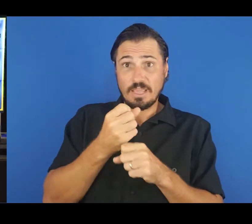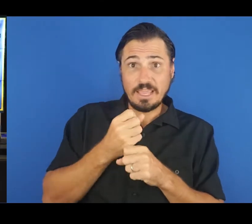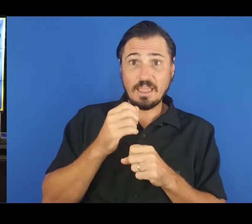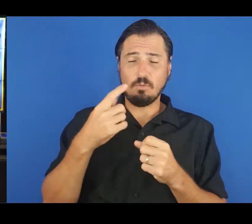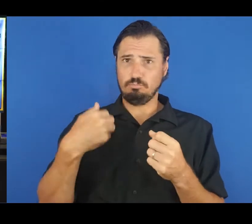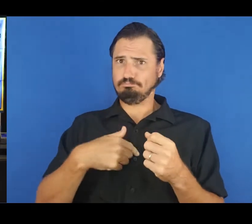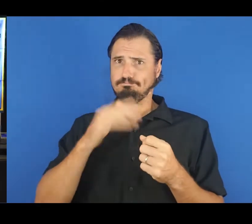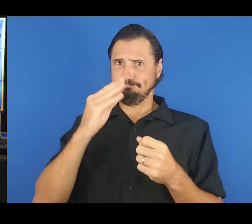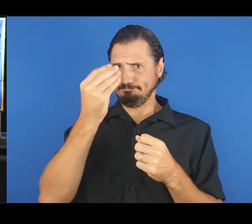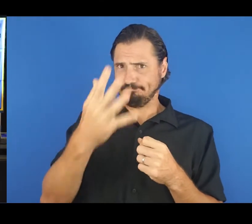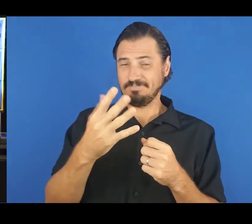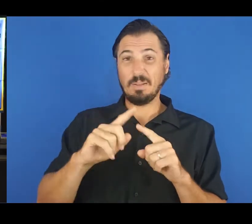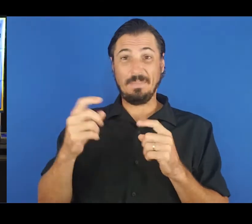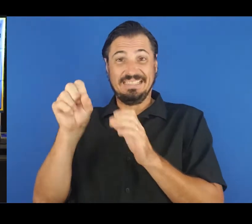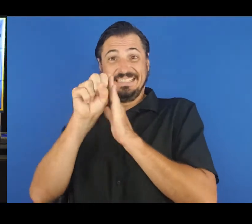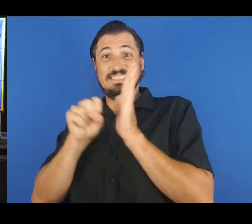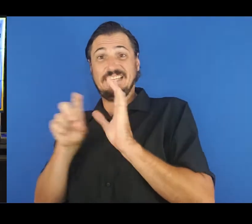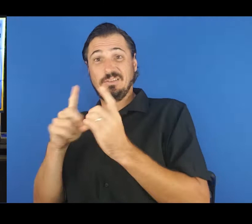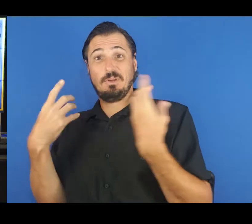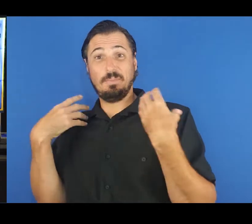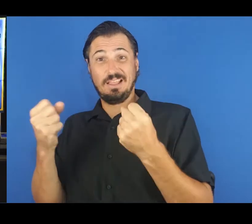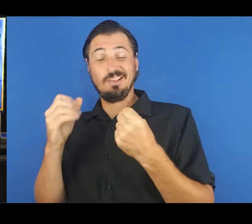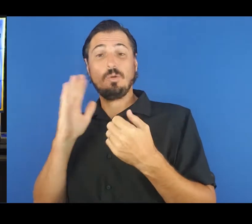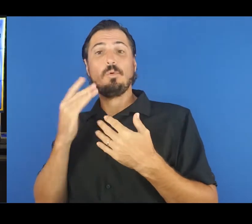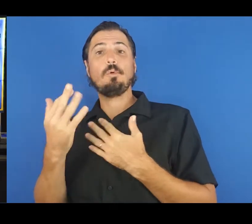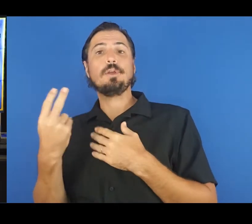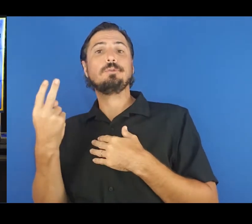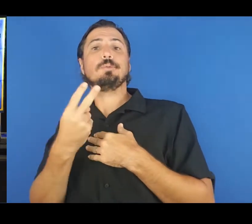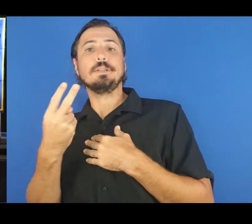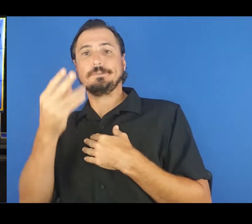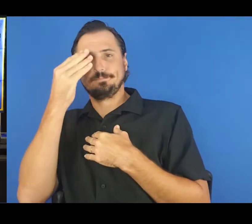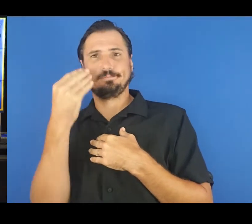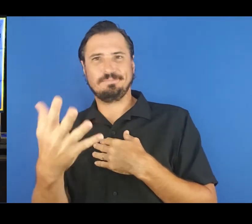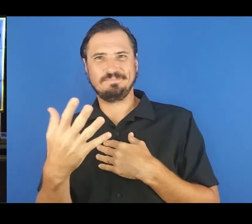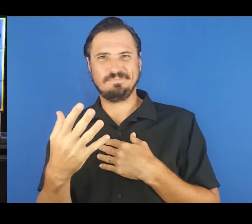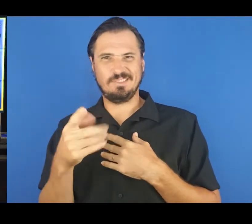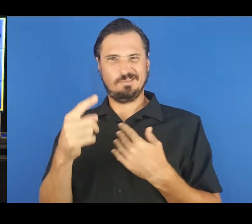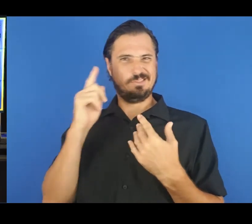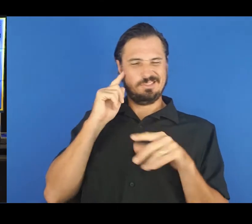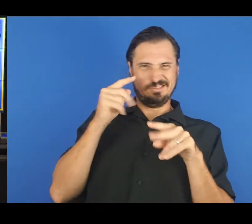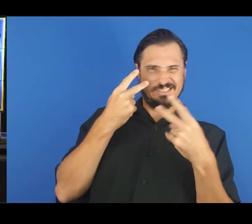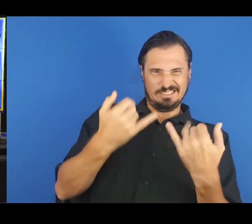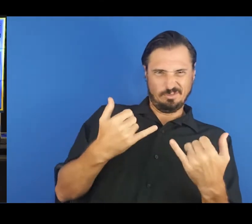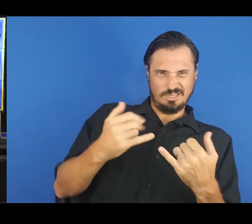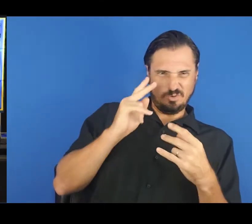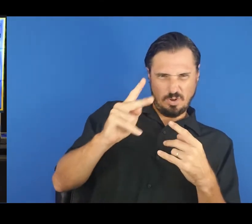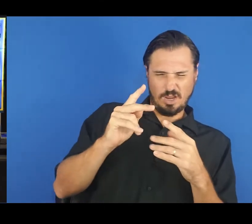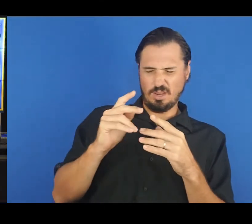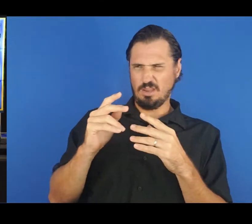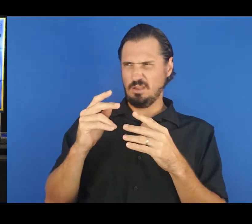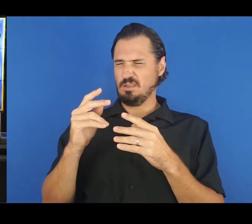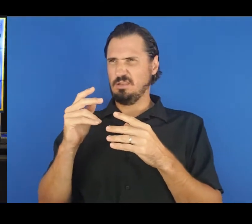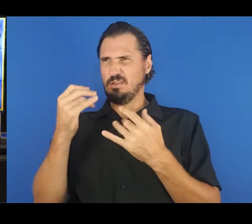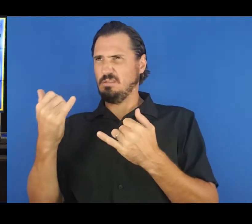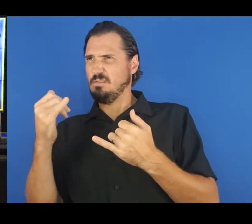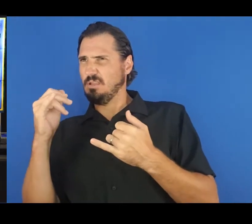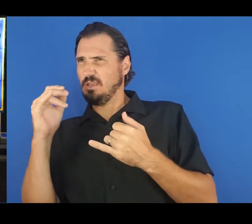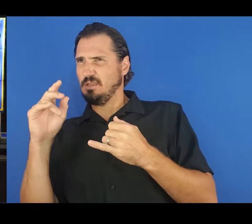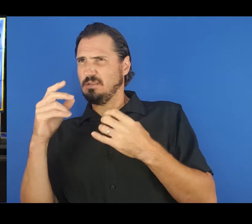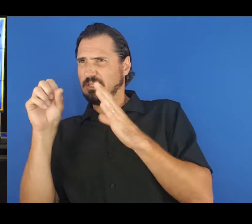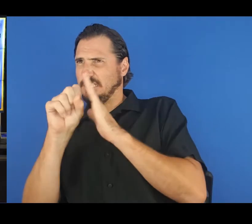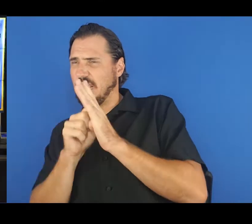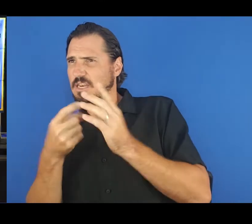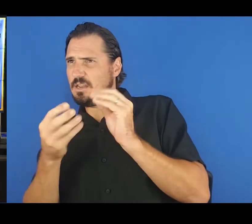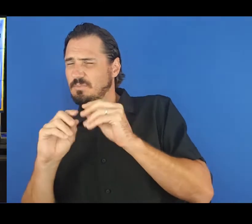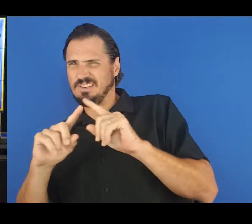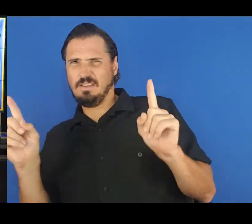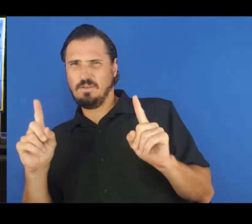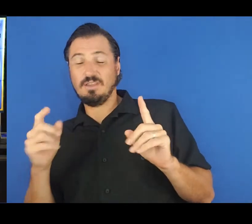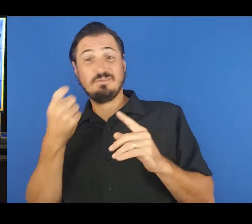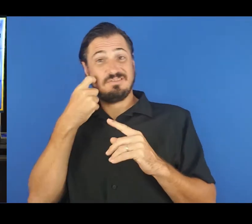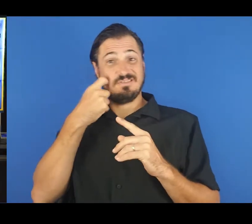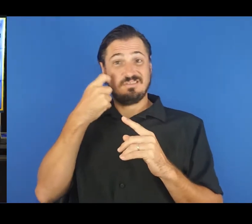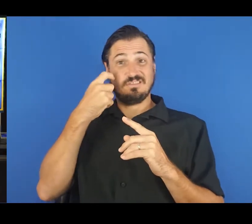or two later. We are reporting the same thing, but it may be confusing that the state counts are a little delayed. Recently the State reported a couple of Kauai fatalities, which we had reported